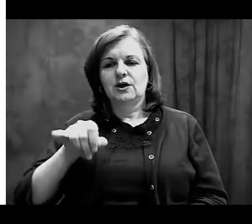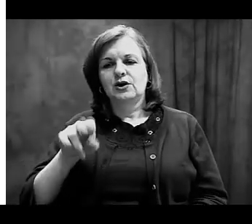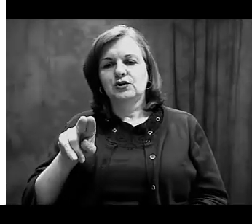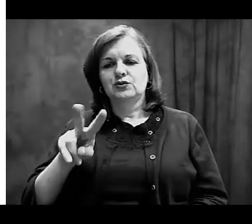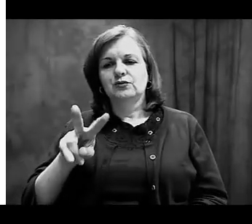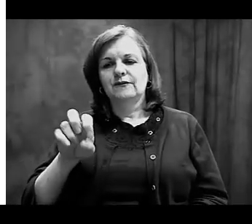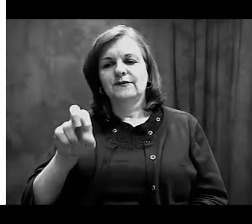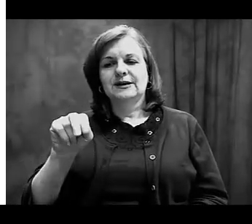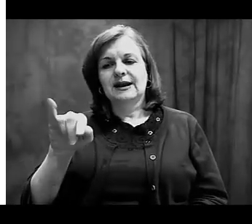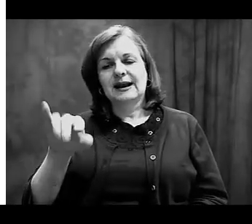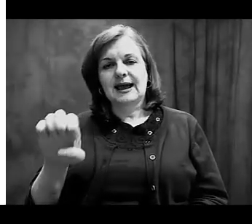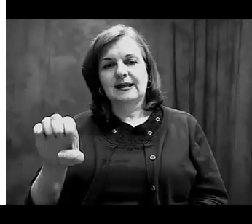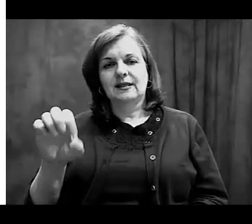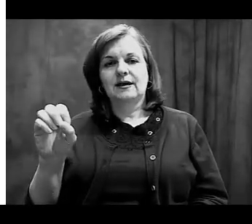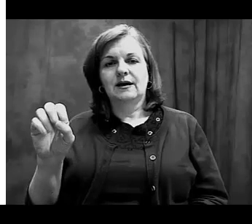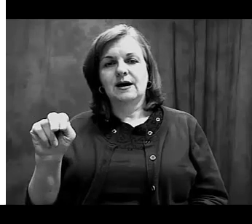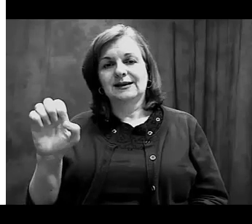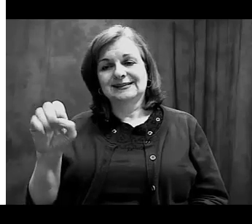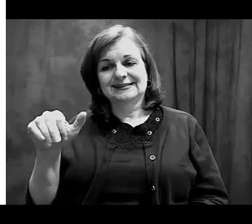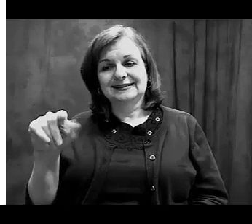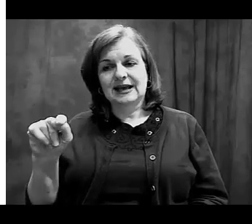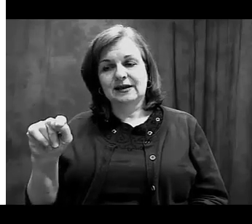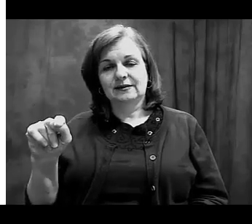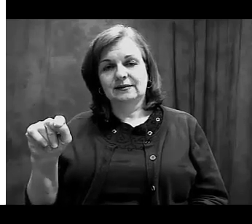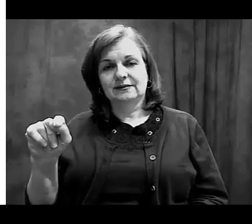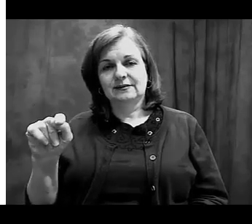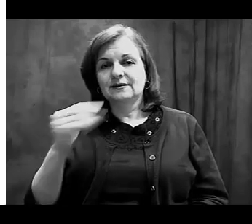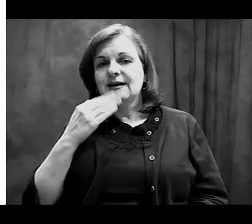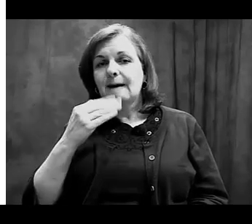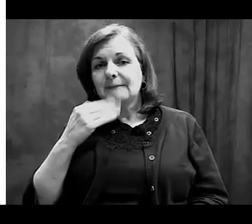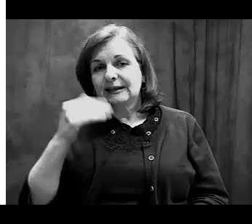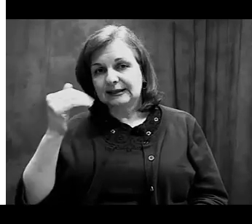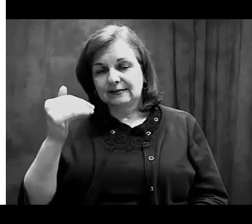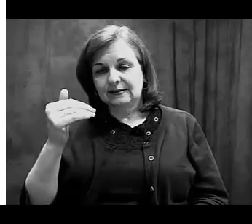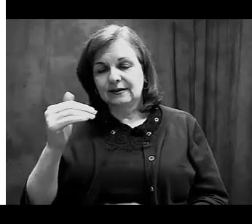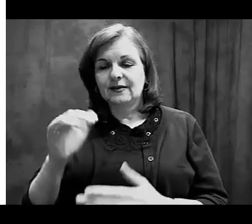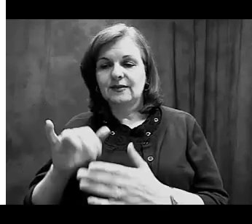diabetes -- this is actually an autoimmune disorder